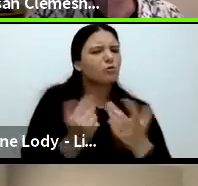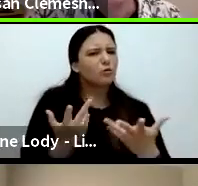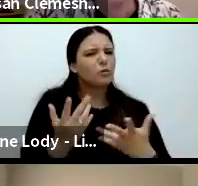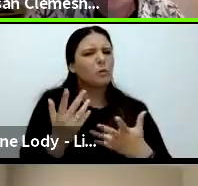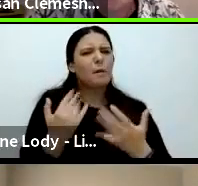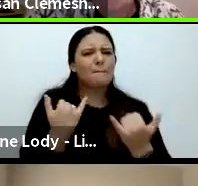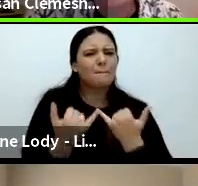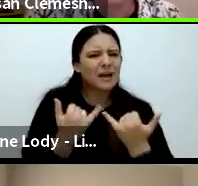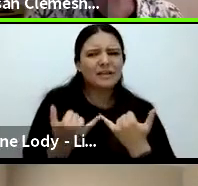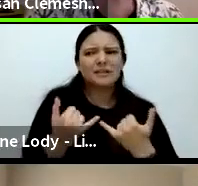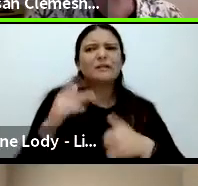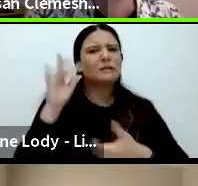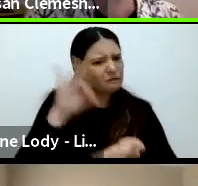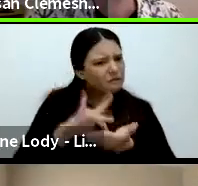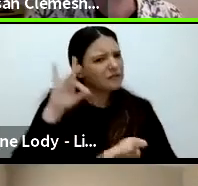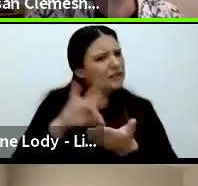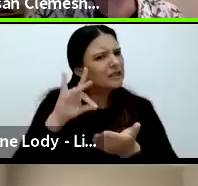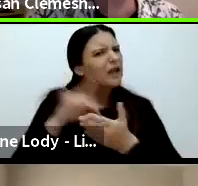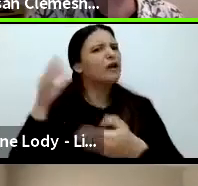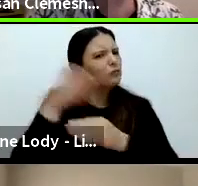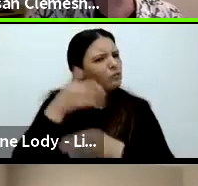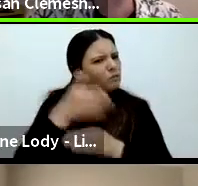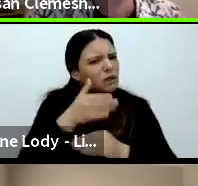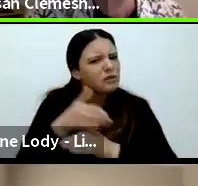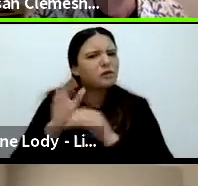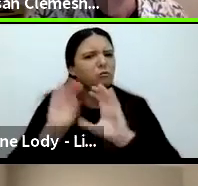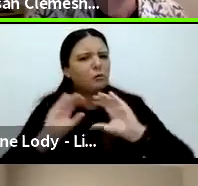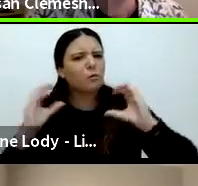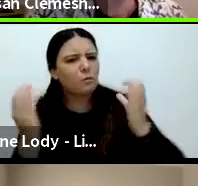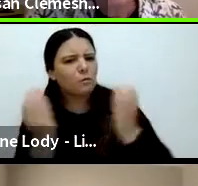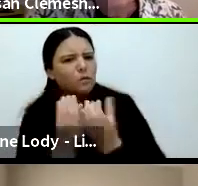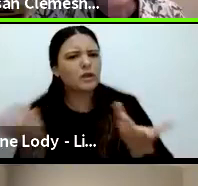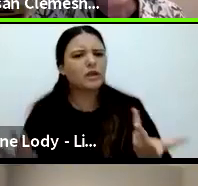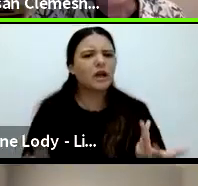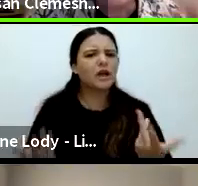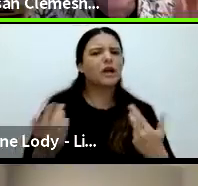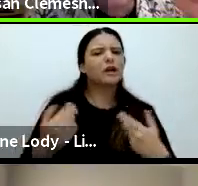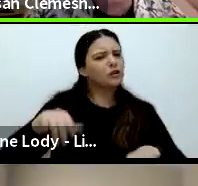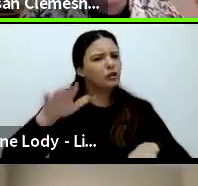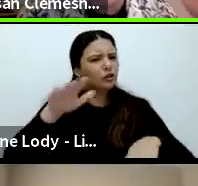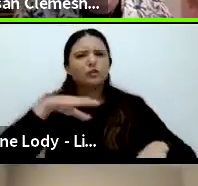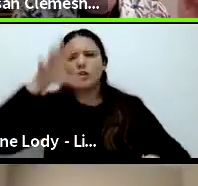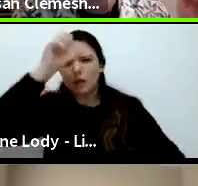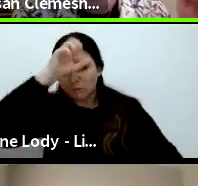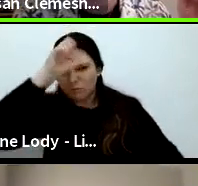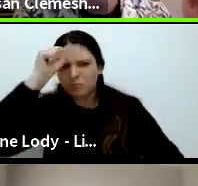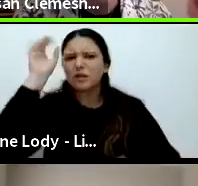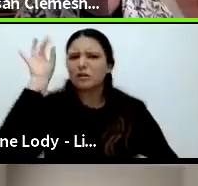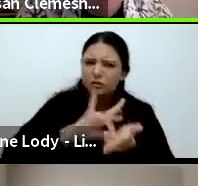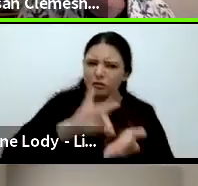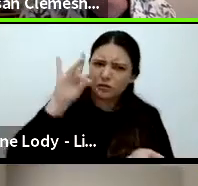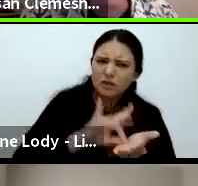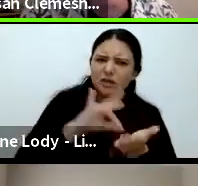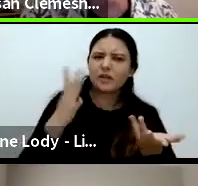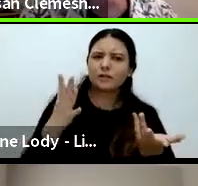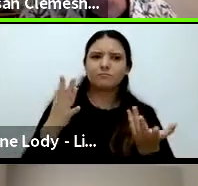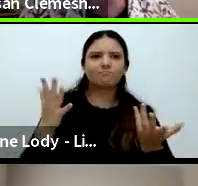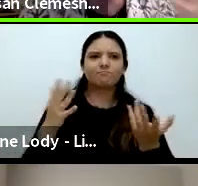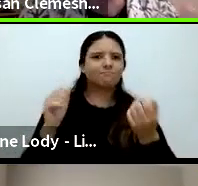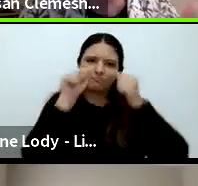parties. ipate in their creative in their creative and they own. what they're what they're doing so what they're what they're doing. So, of course it's dangerous and